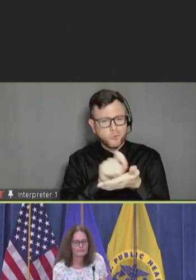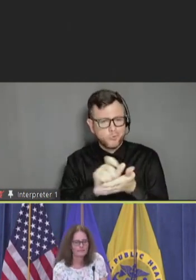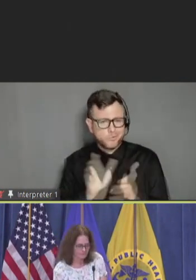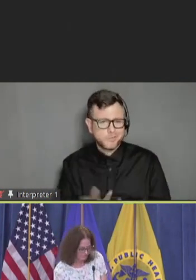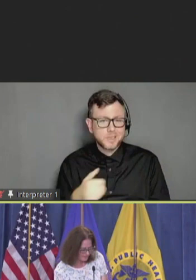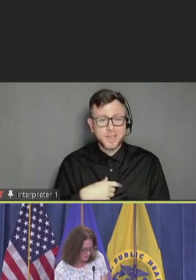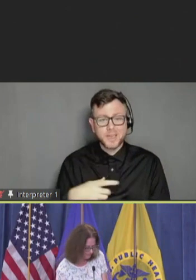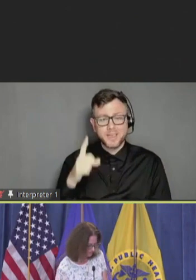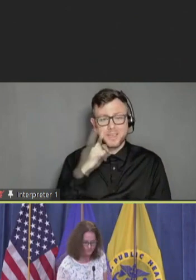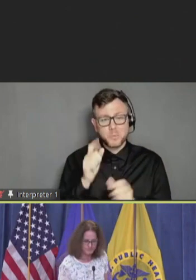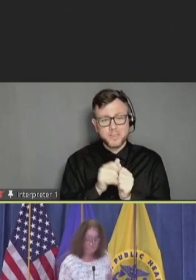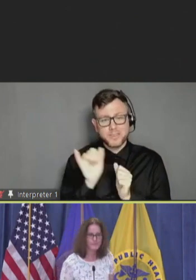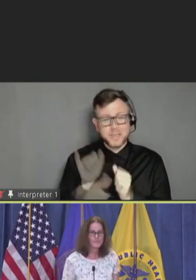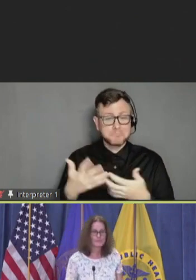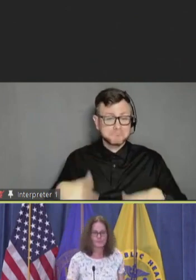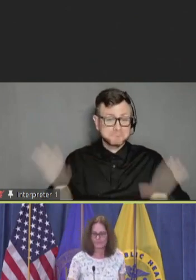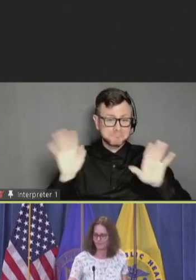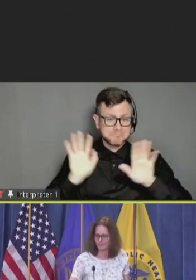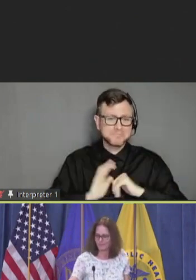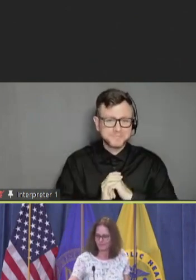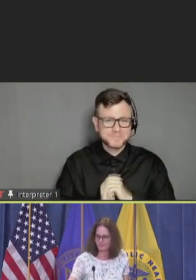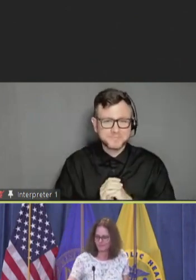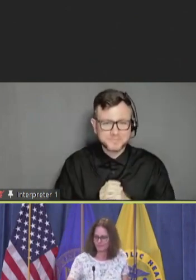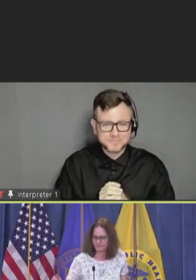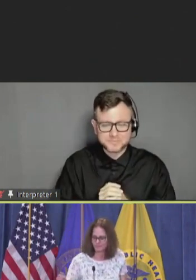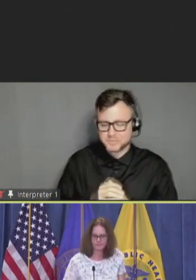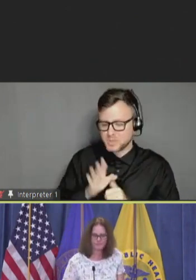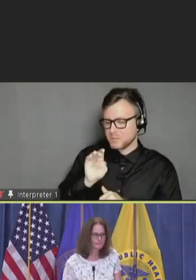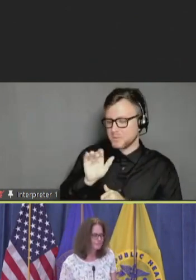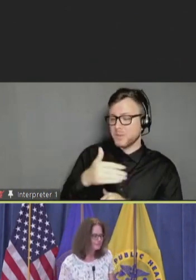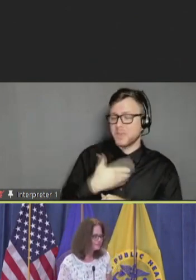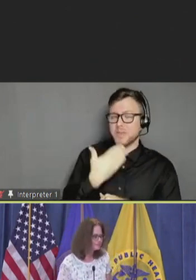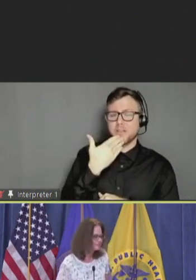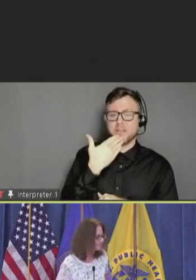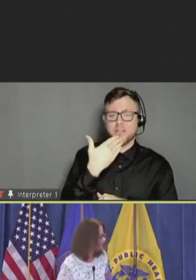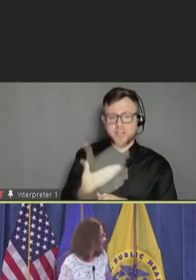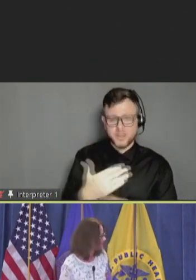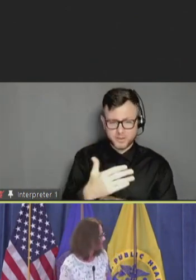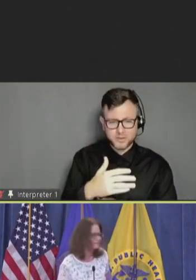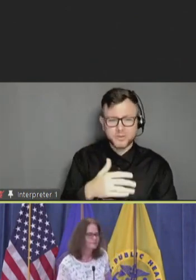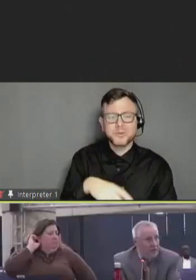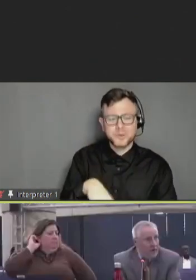Robert Hopkins: Well, thank you, Nikki. We appreciate you being here with us.